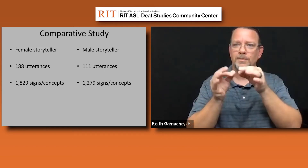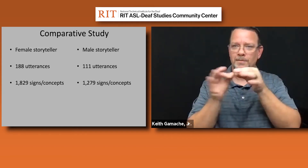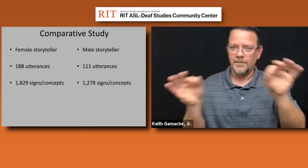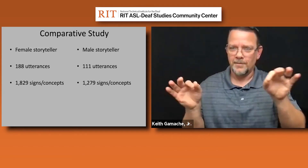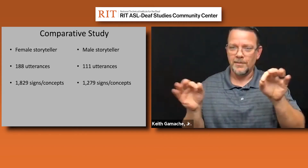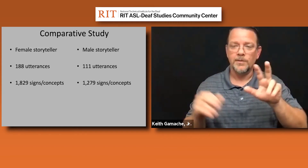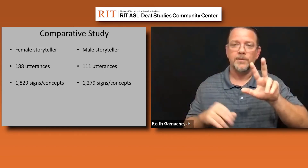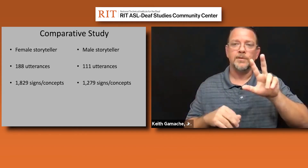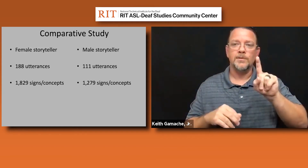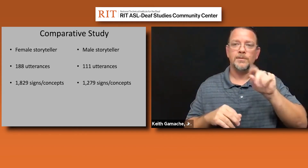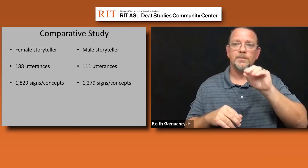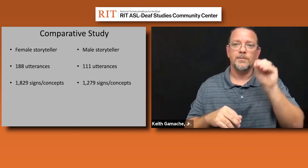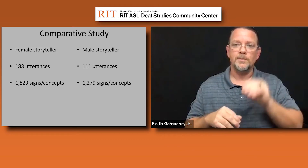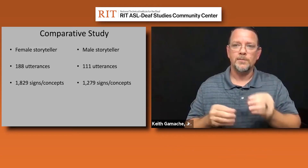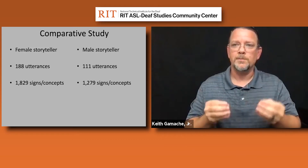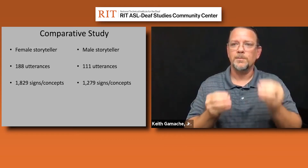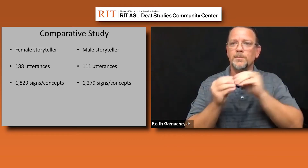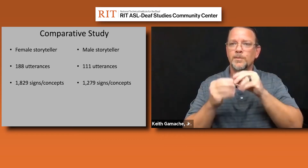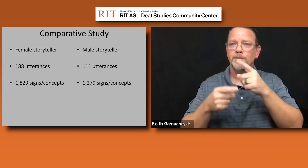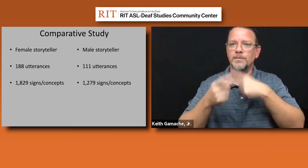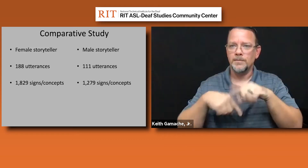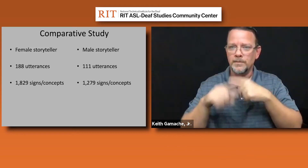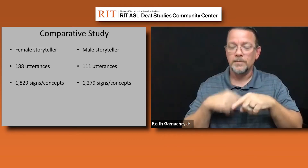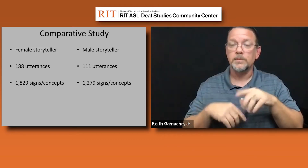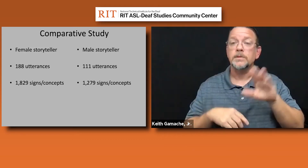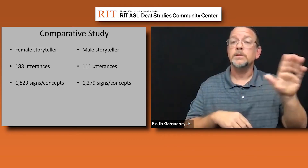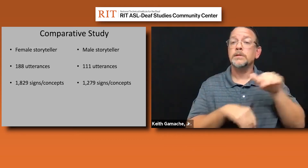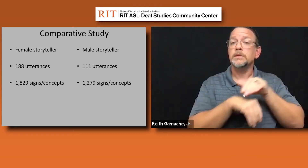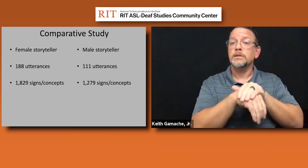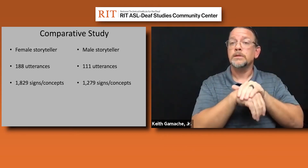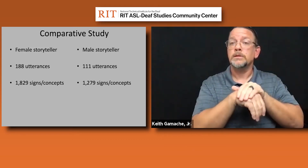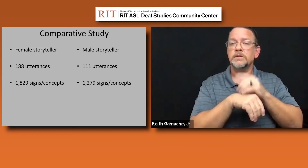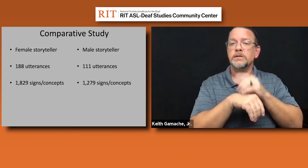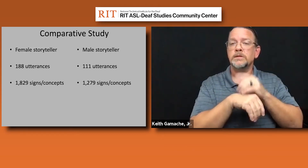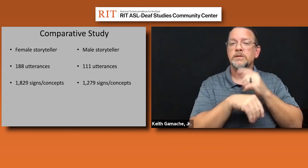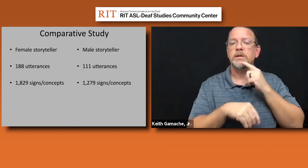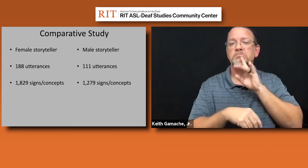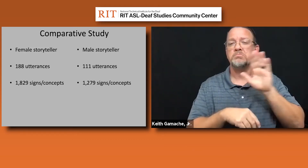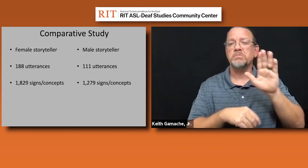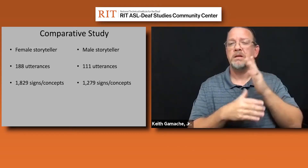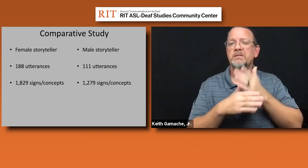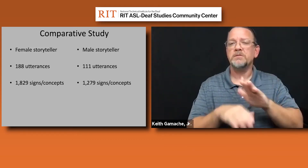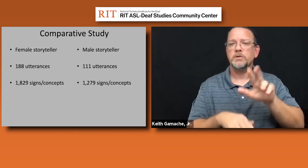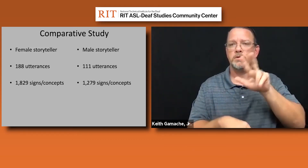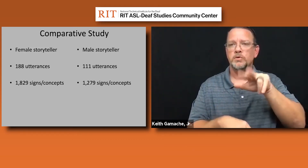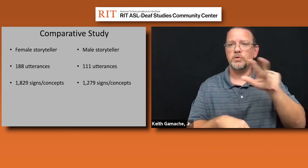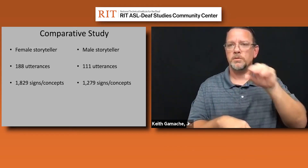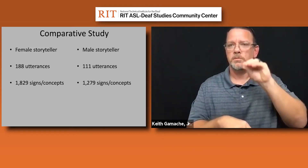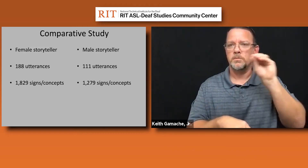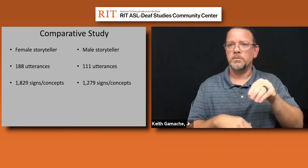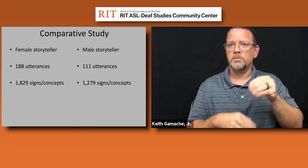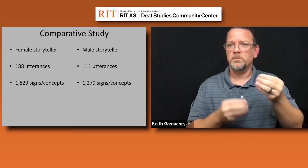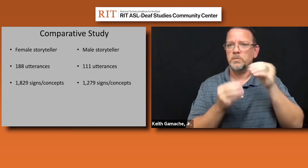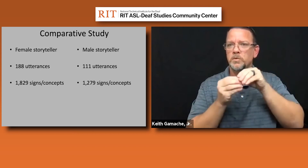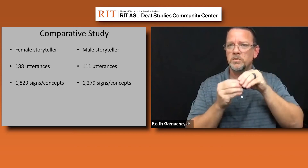40% more utterances for females and 31% more signs, and for English, they said that it was